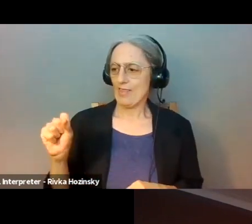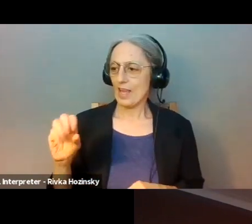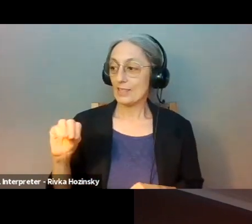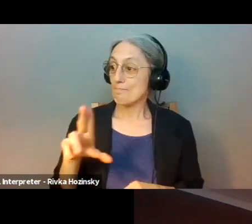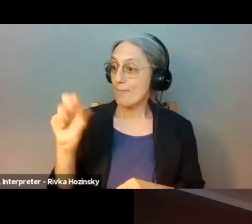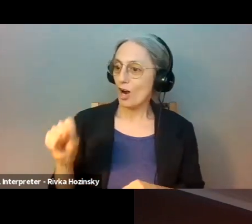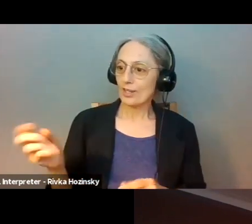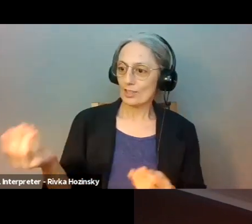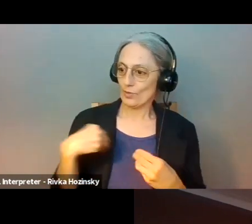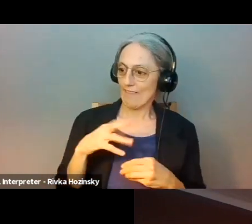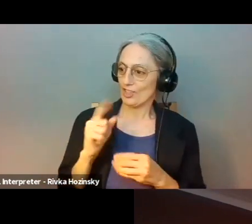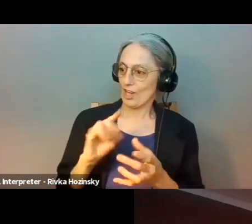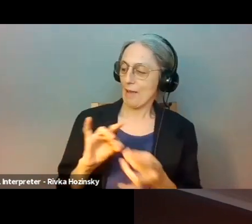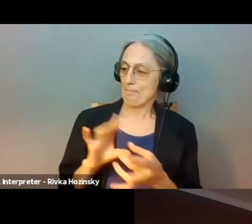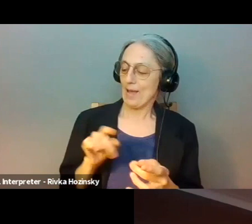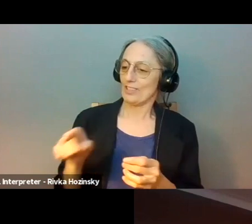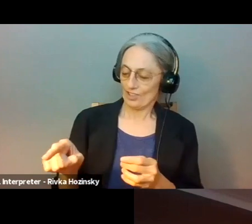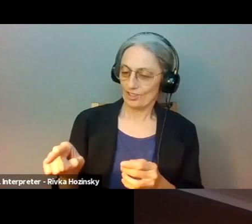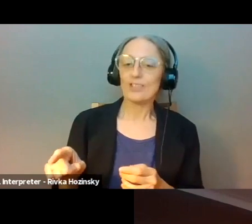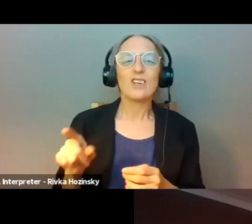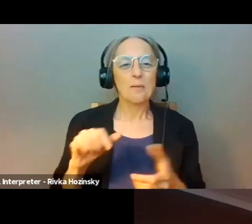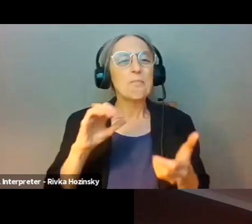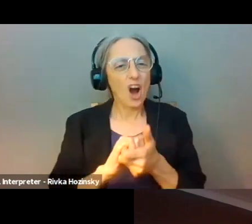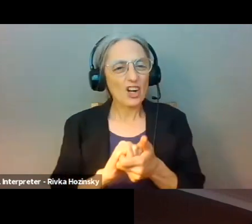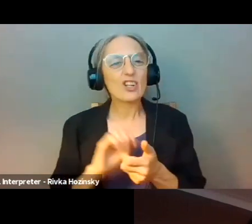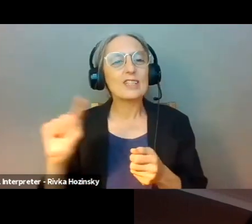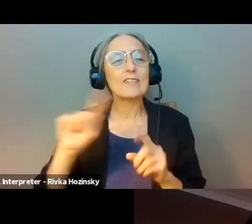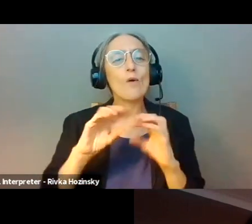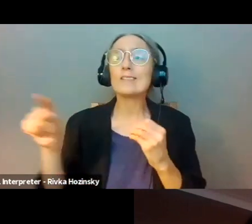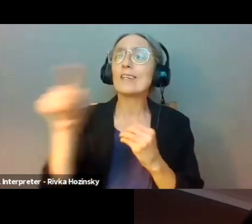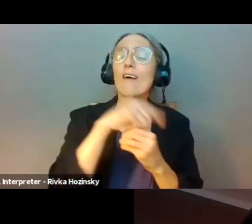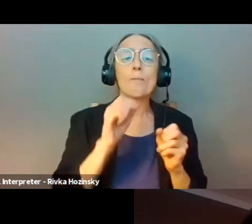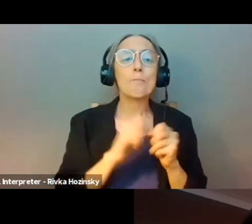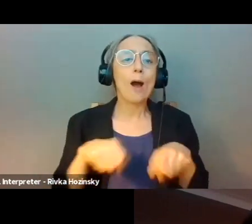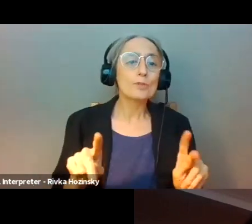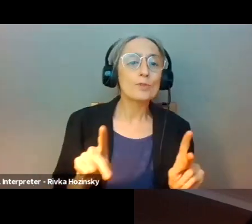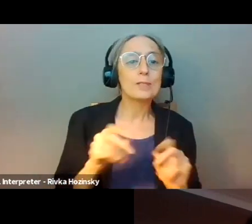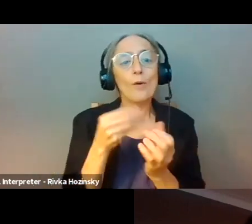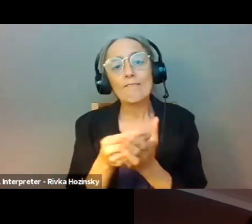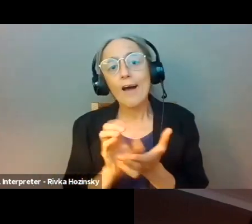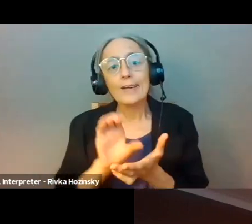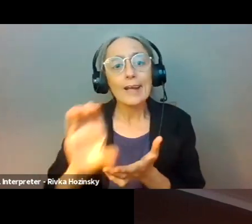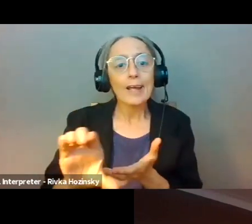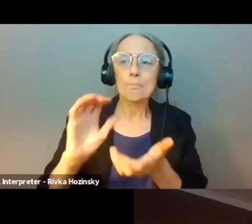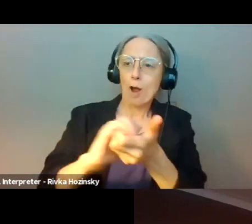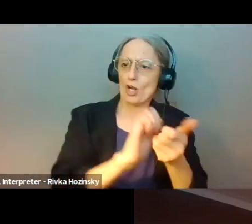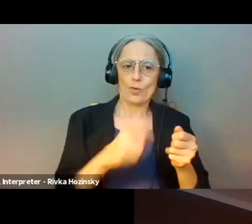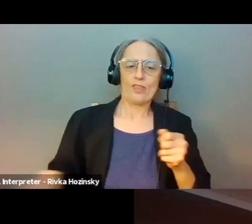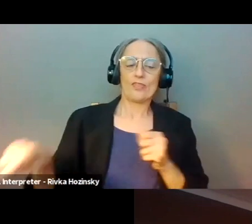Try to partner with organizations or organizations that might have more opportunities for funding or figure that might be able to provide you some